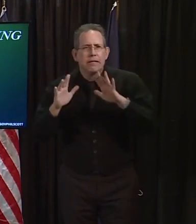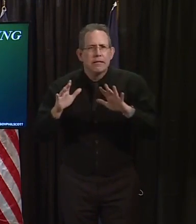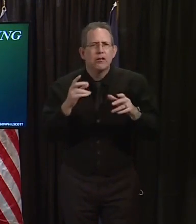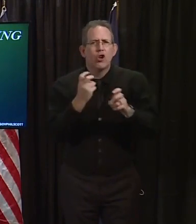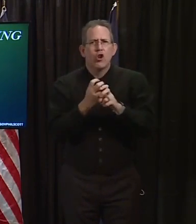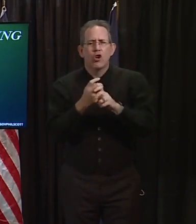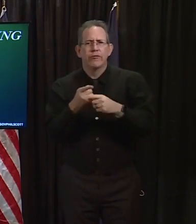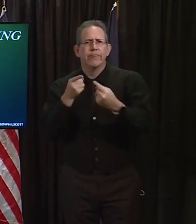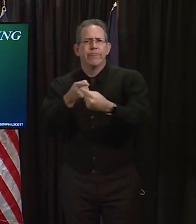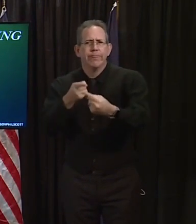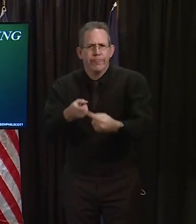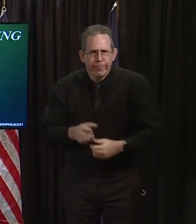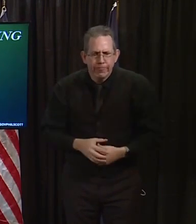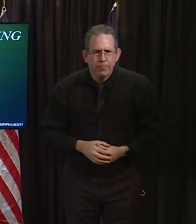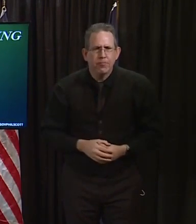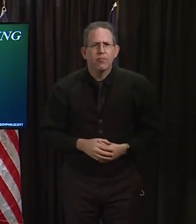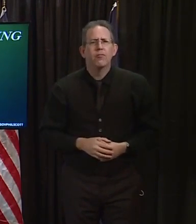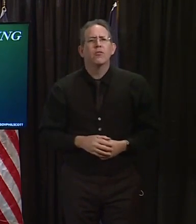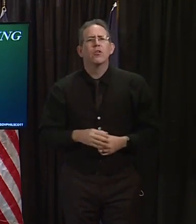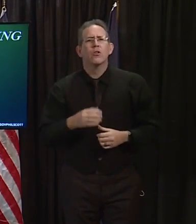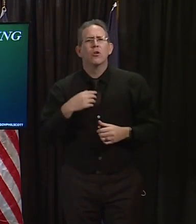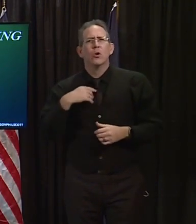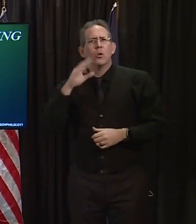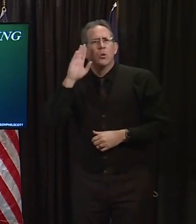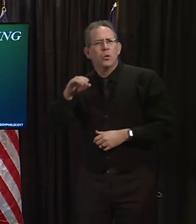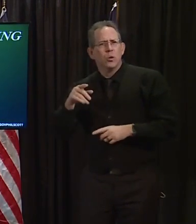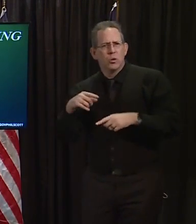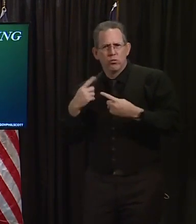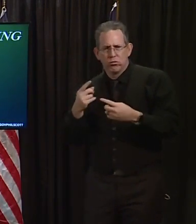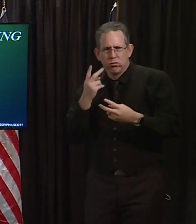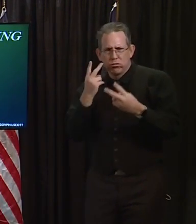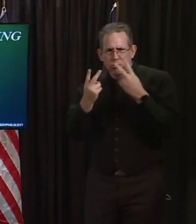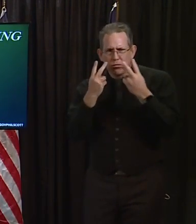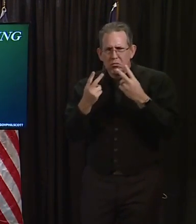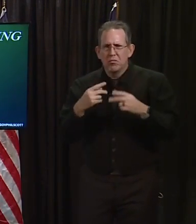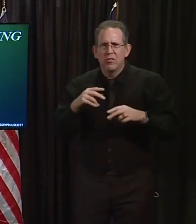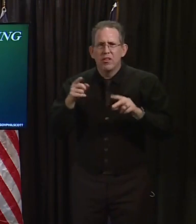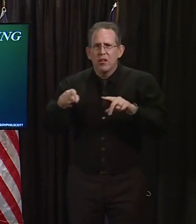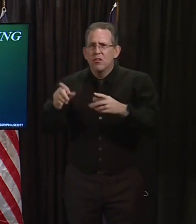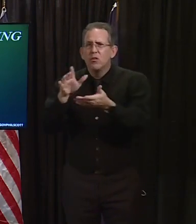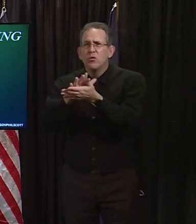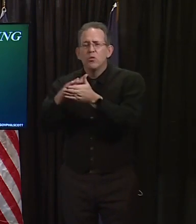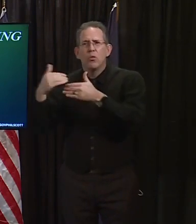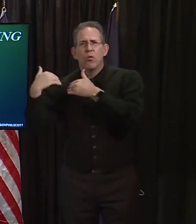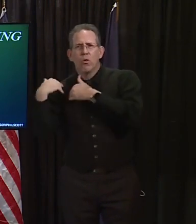the ability of school staff to sustain contact tracing. These concerns became